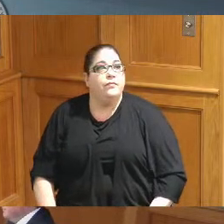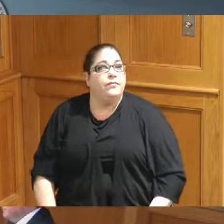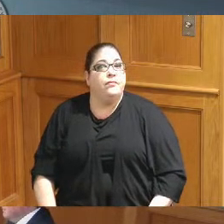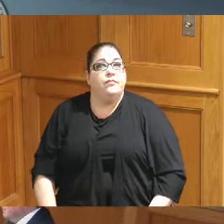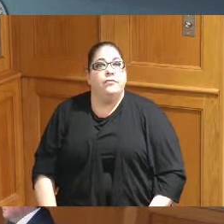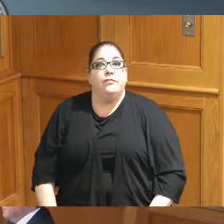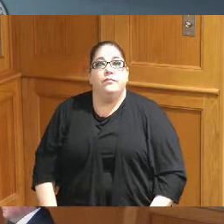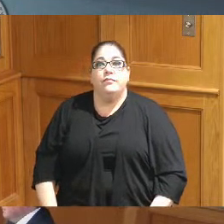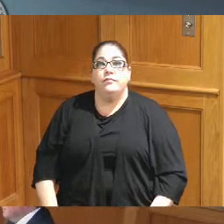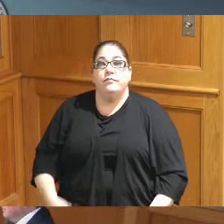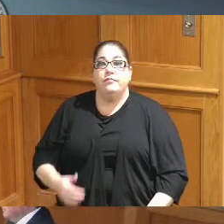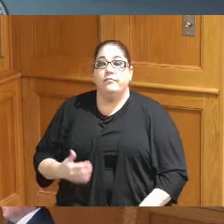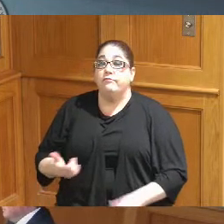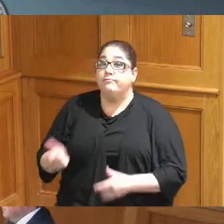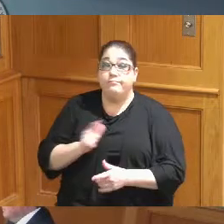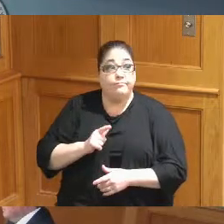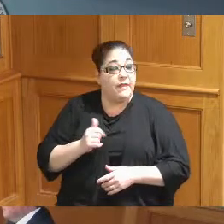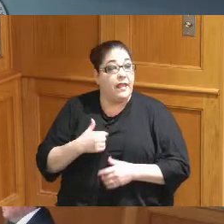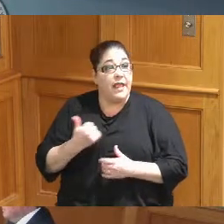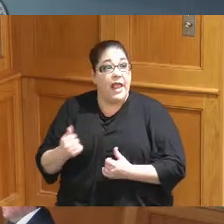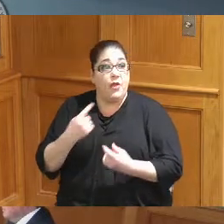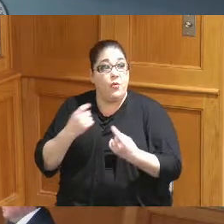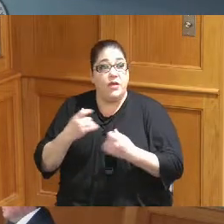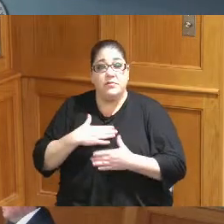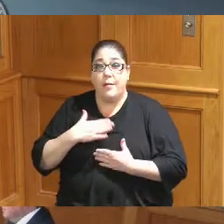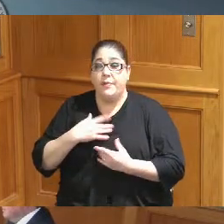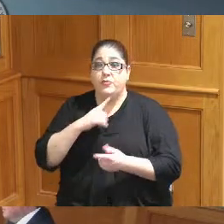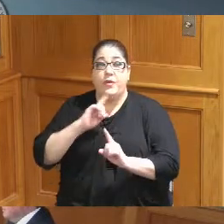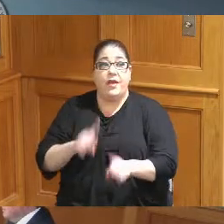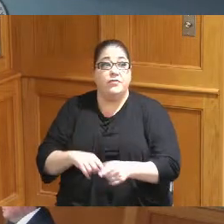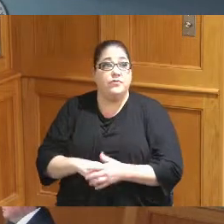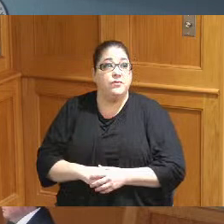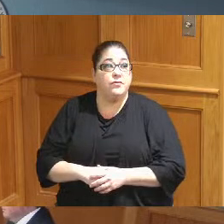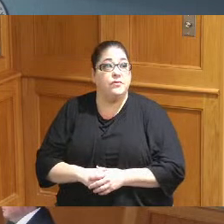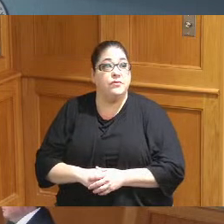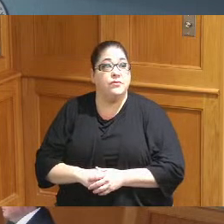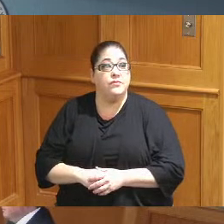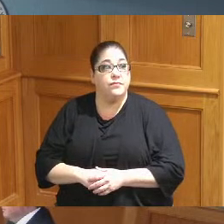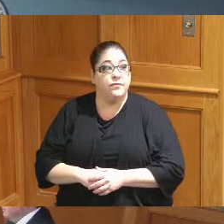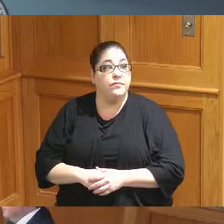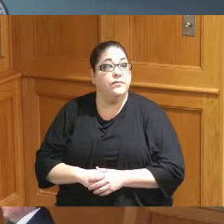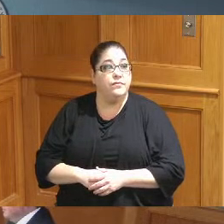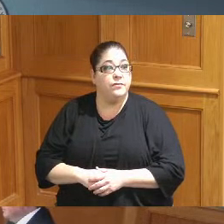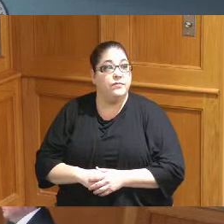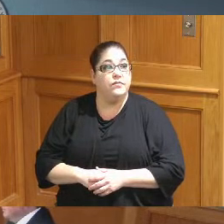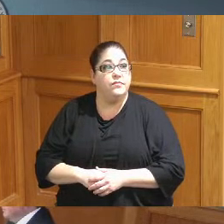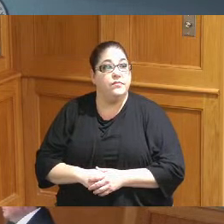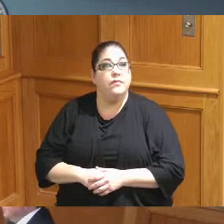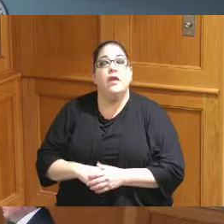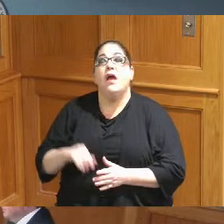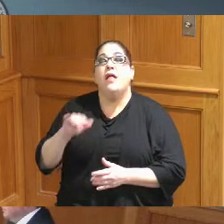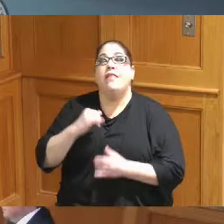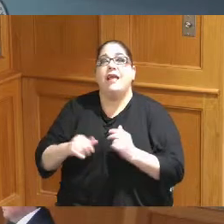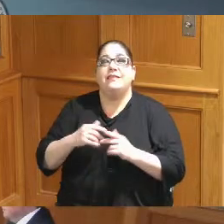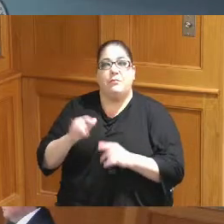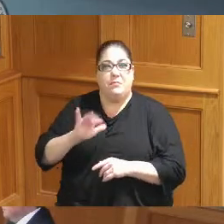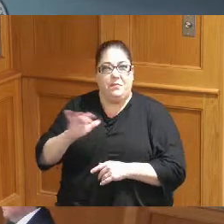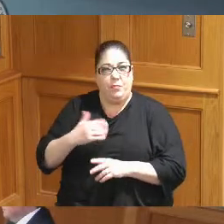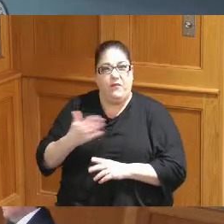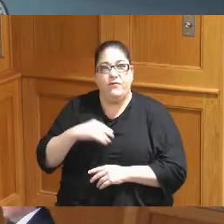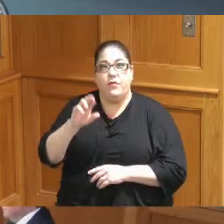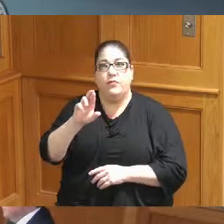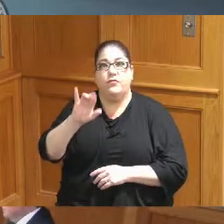questions we'll be happy to okay great I'll open up I want to first of all Mayor congratulations to